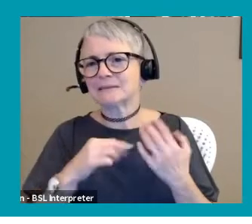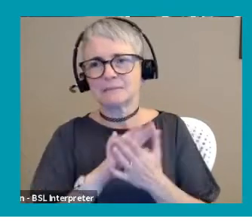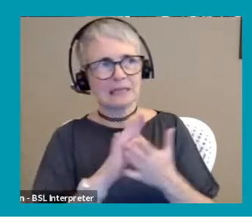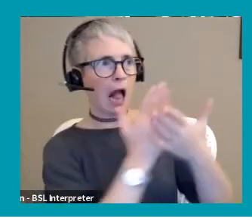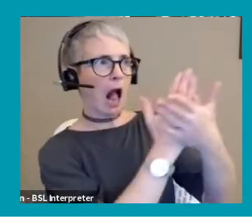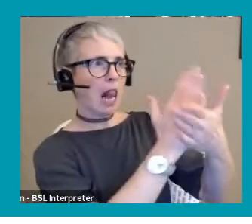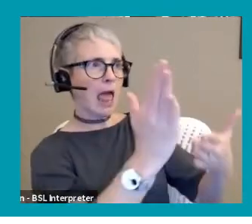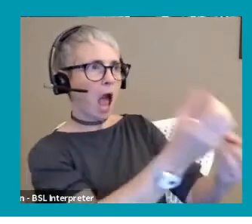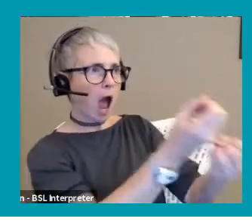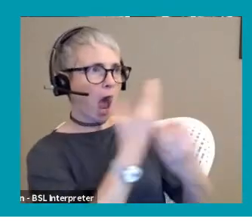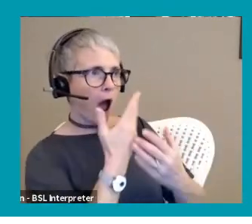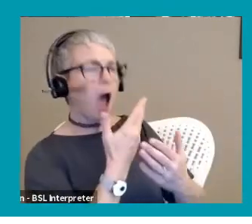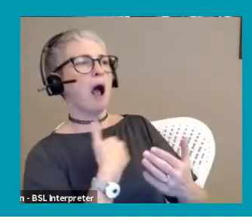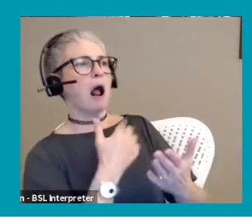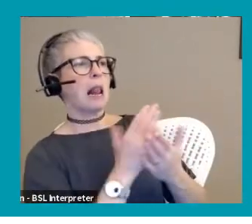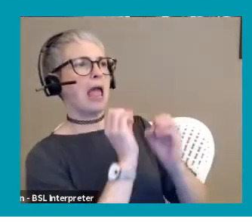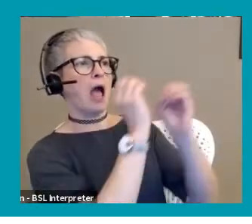key to me for doing my best.